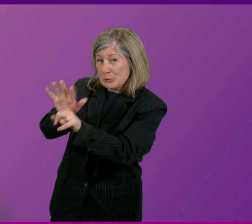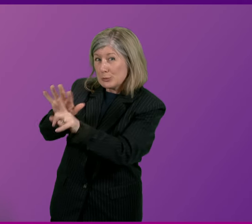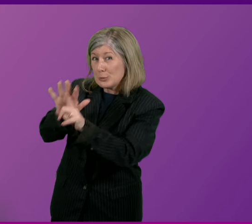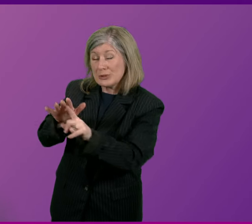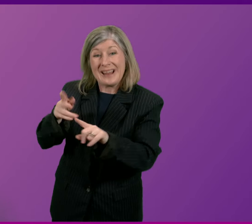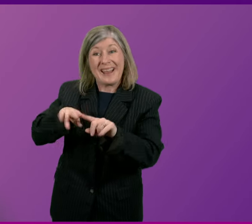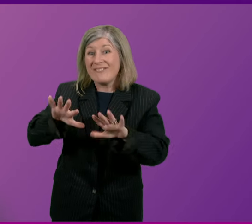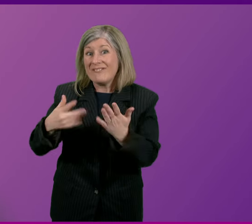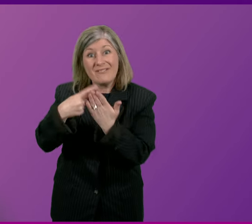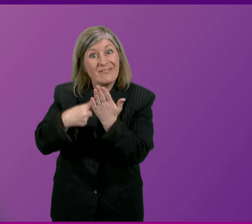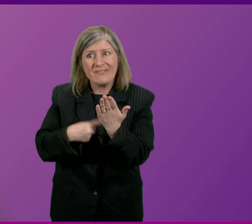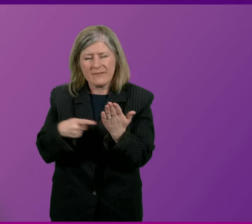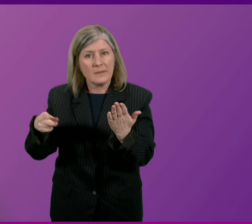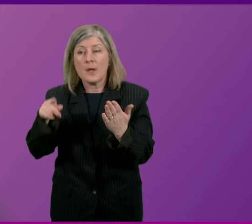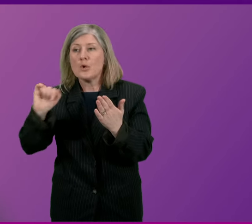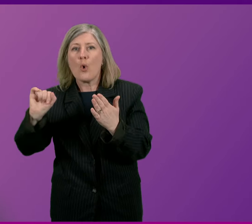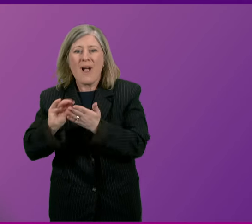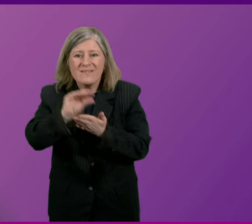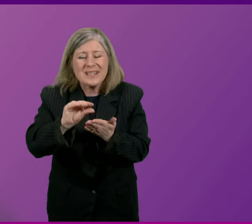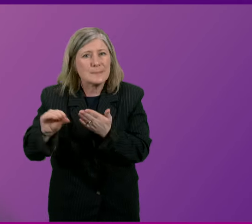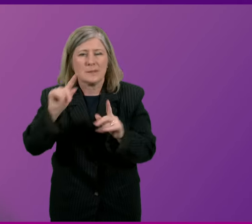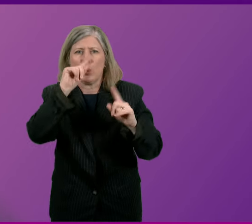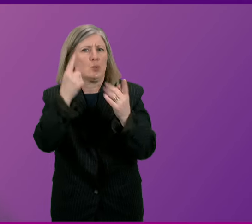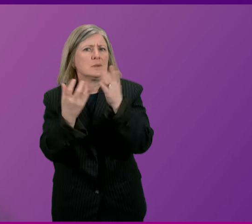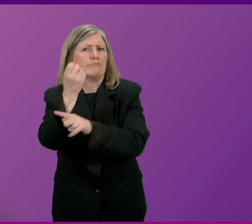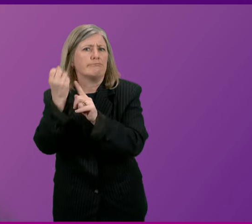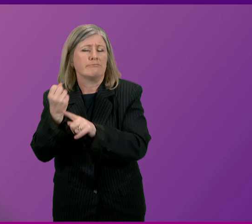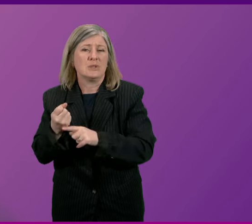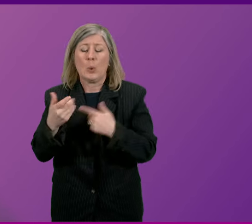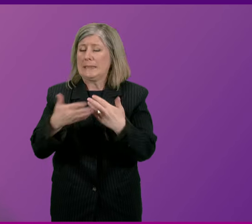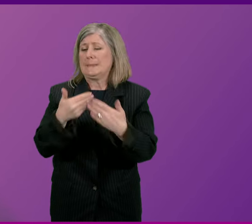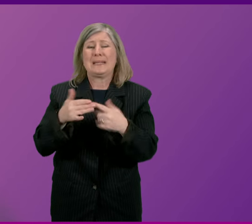We know that, next year, whether it is a Tory or a Labour one, the United Kingdom Government will